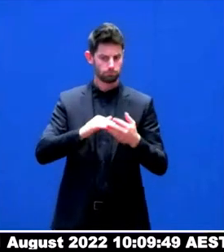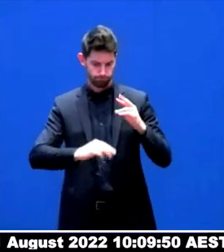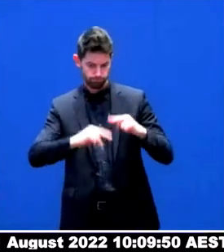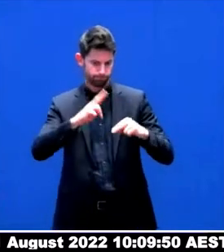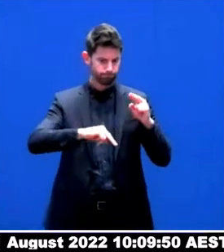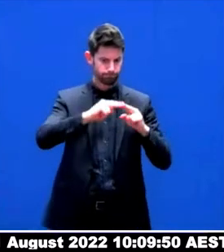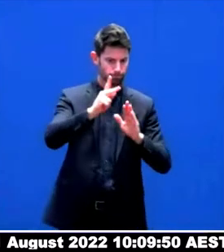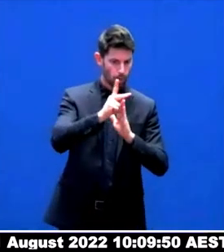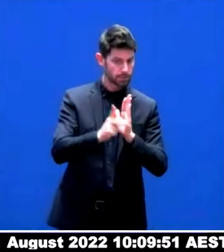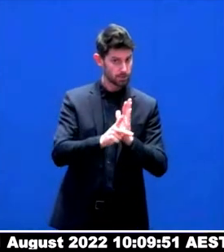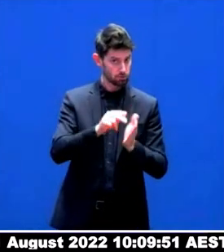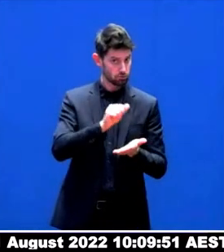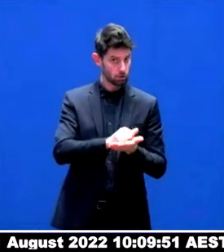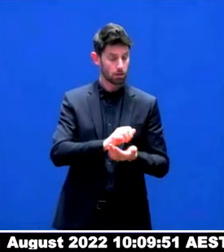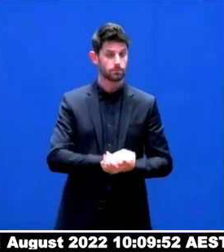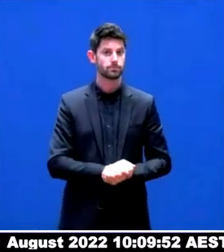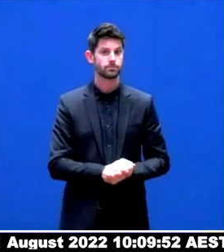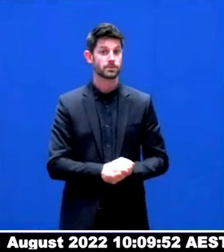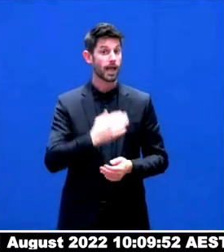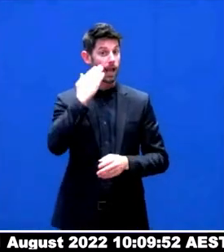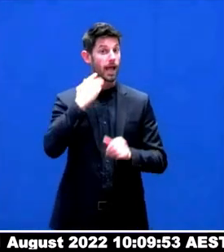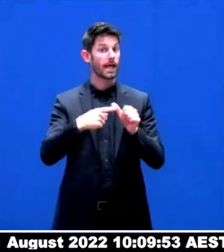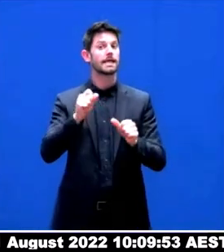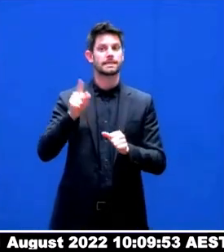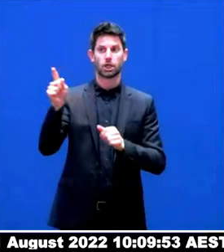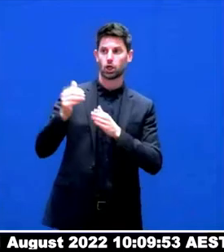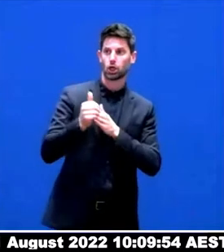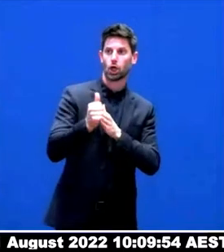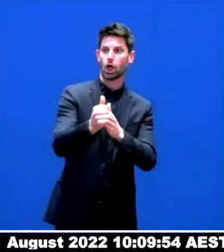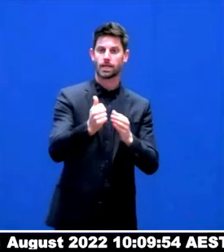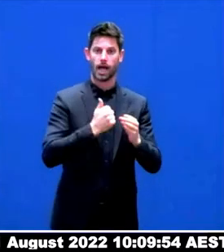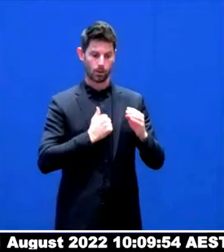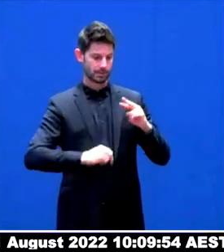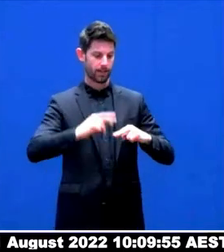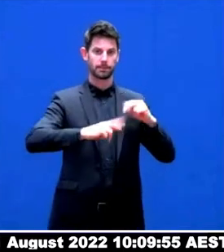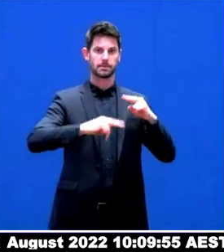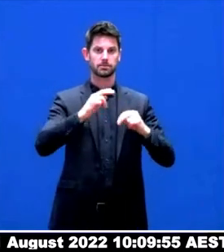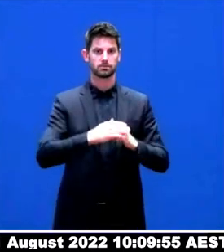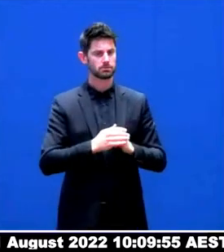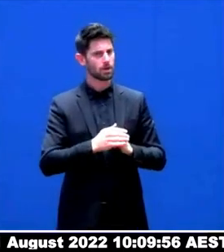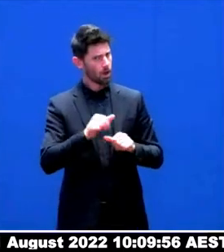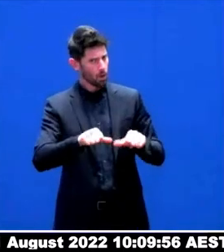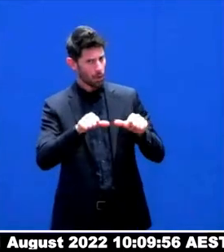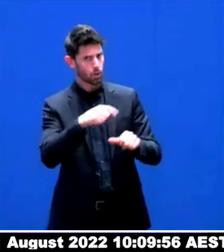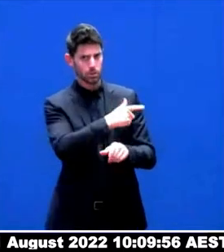policy? DEBBIE MITCHELL: It guides the development of our policies. When you talk about guiding the development of the policy, what do you